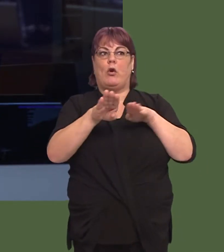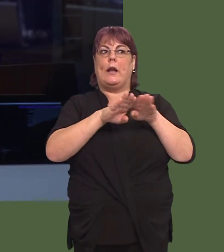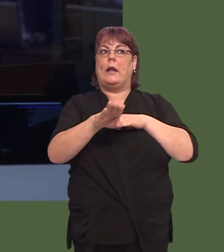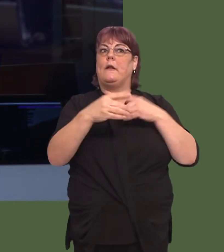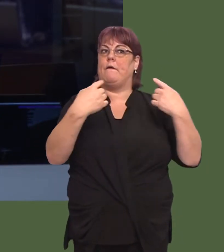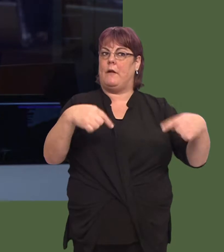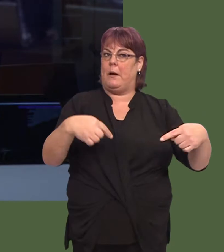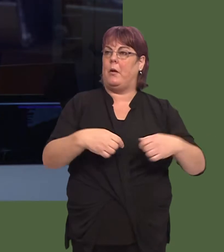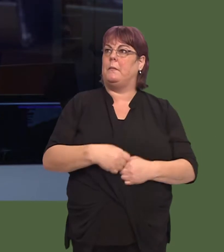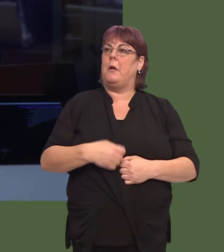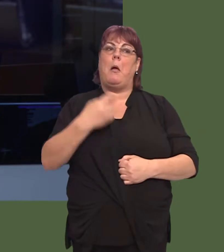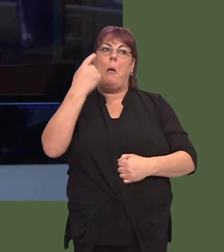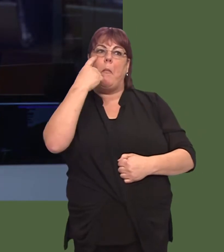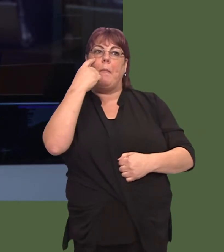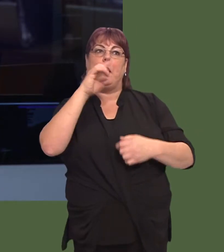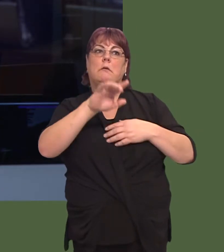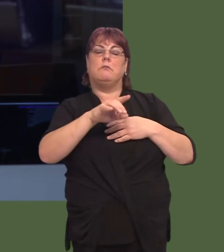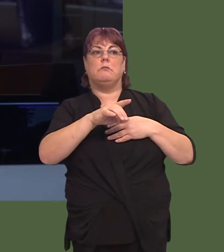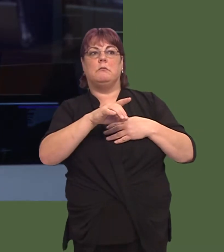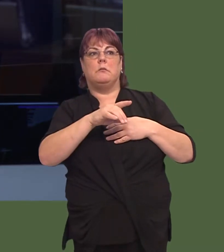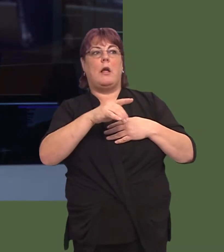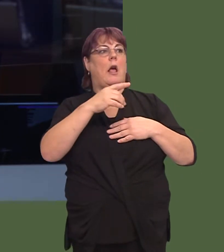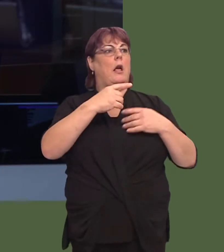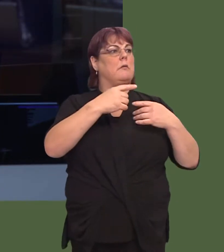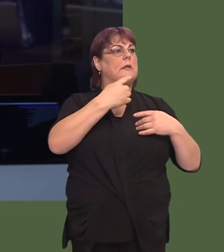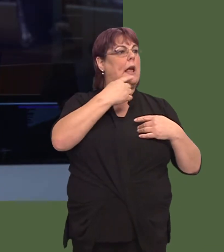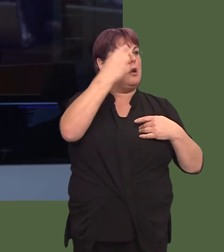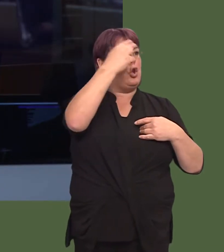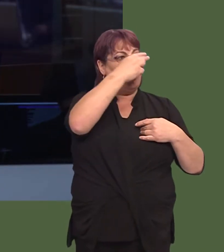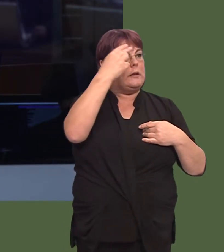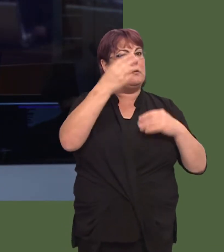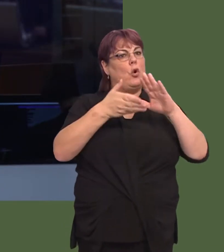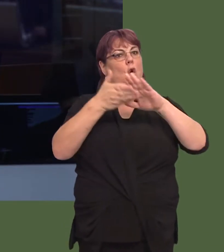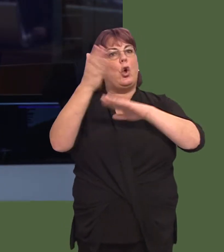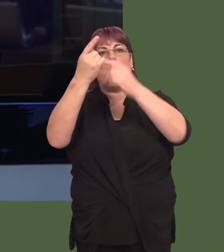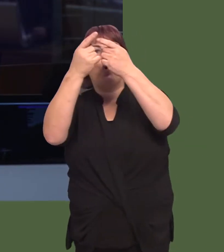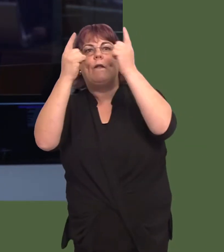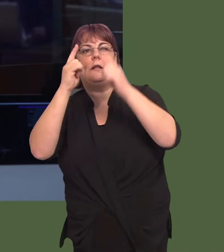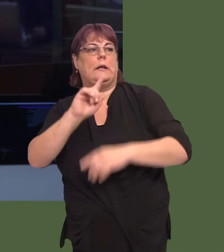the practice of sending every nurse to university, and explored the possibility of reintroducing